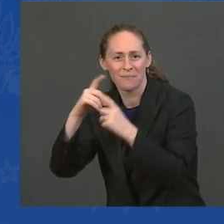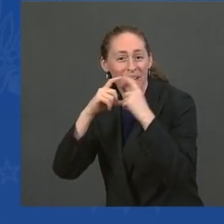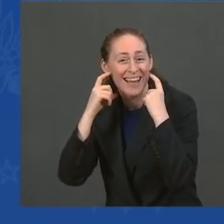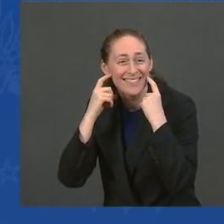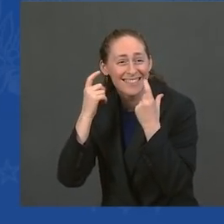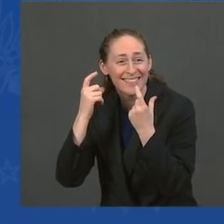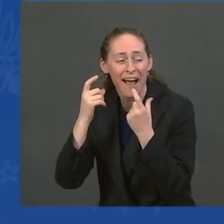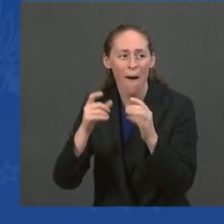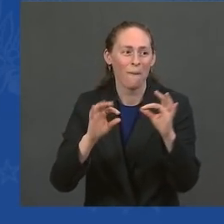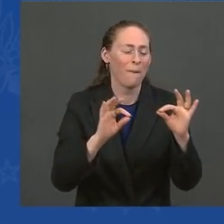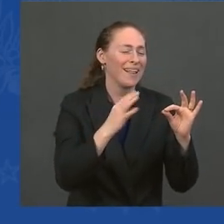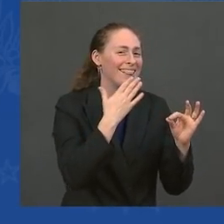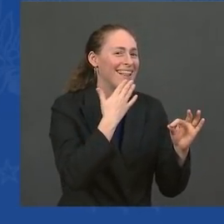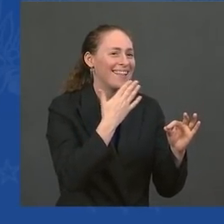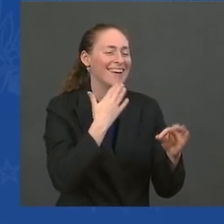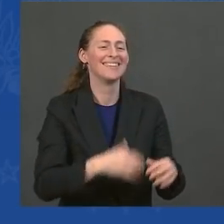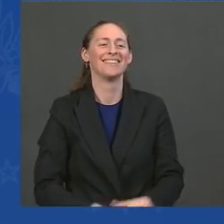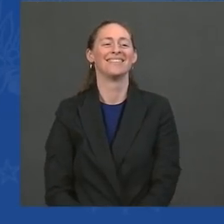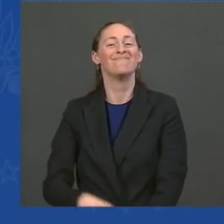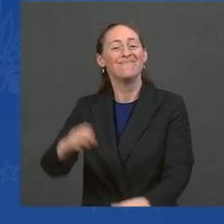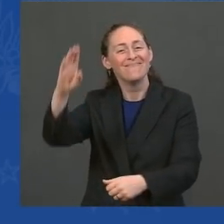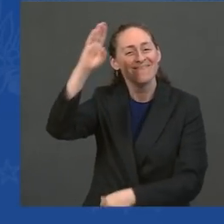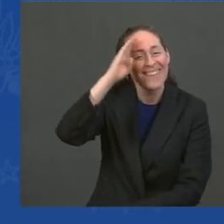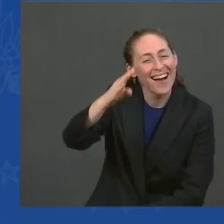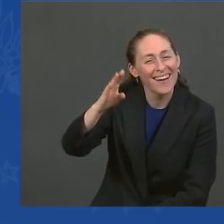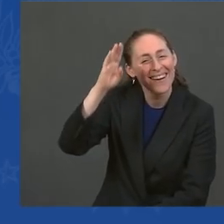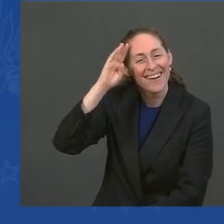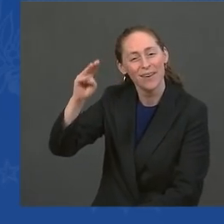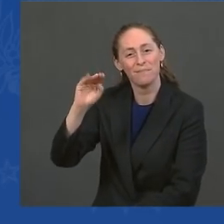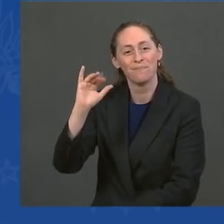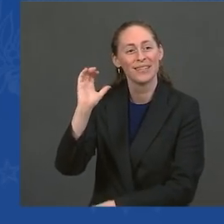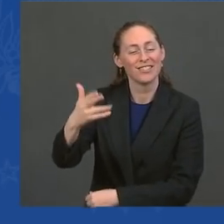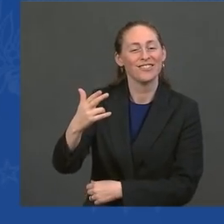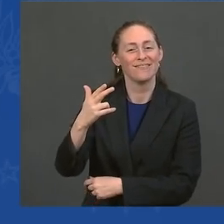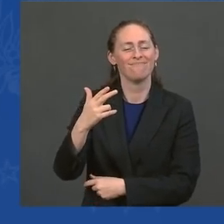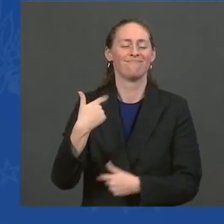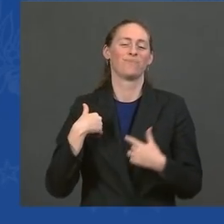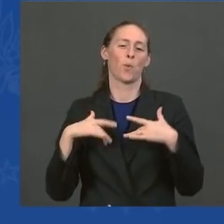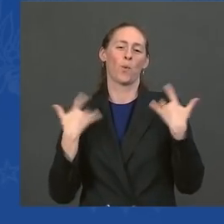The President: Hello, Michigan! It's good to be back. It really is.